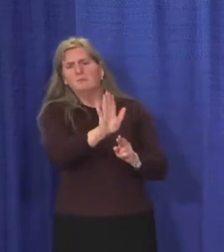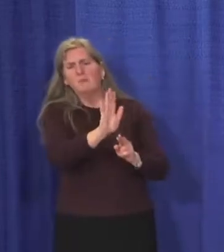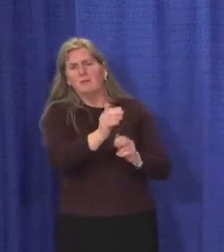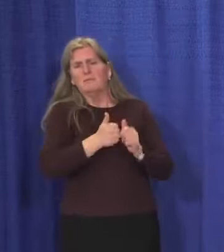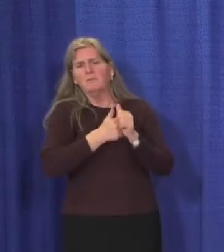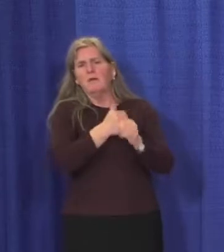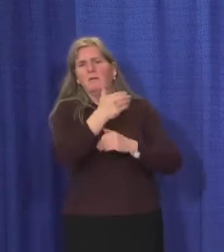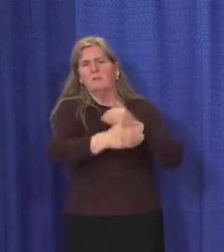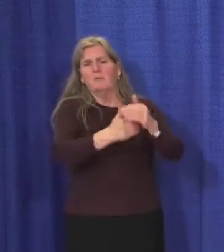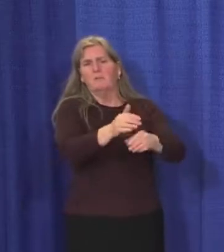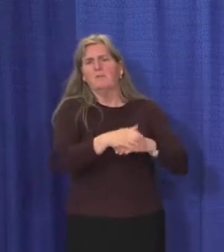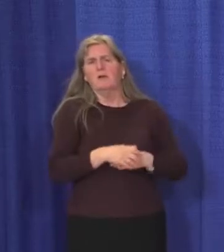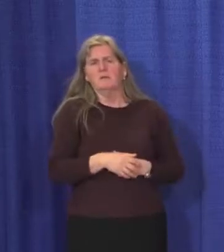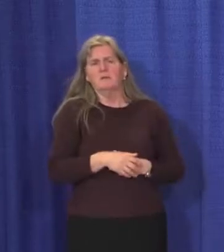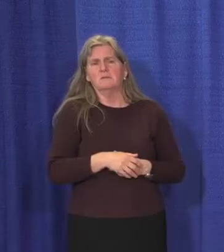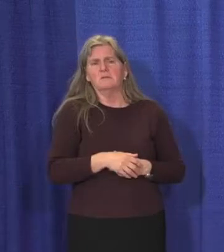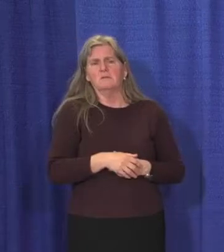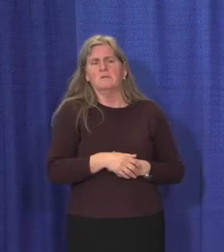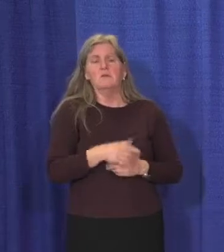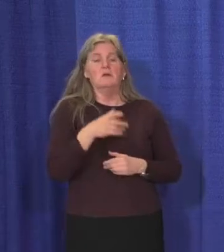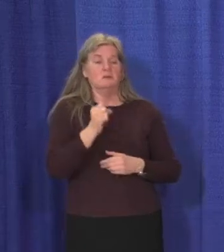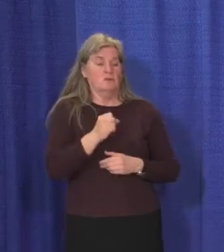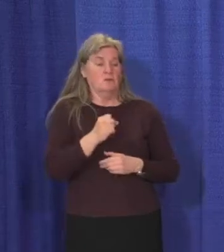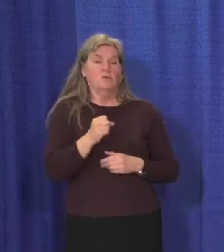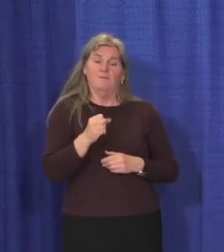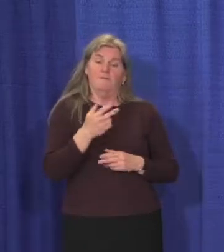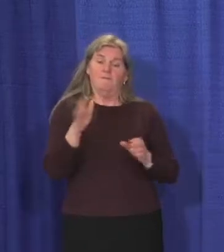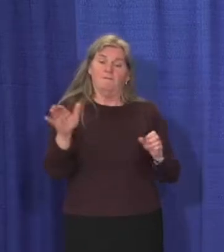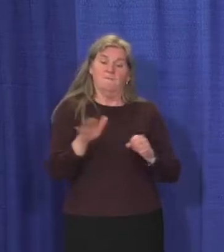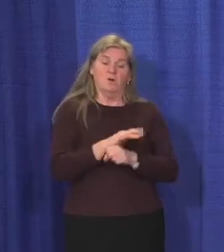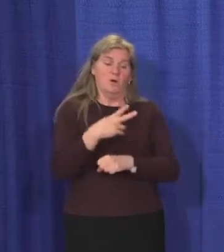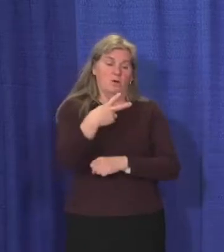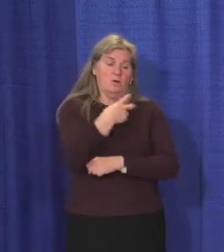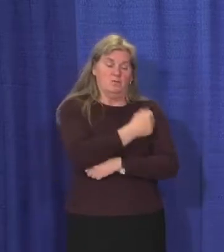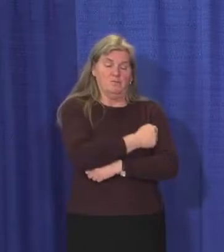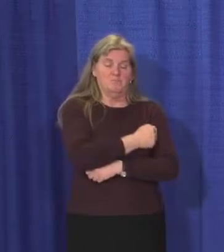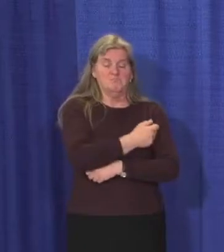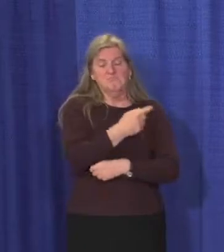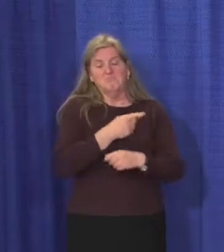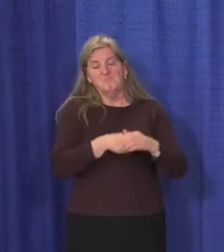infection. The traveller who was fully vaccinated who wants to grab a